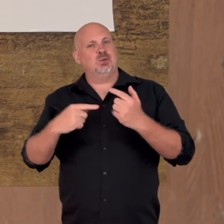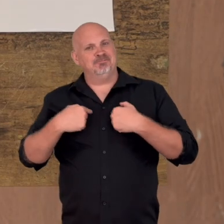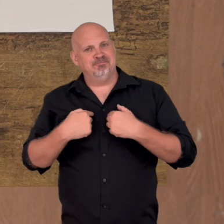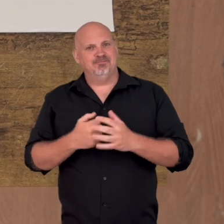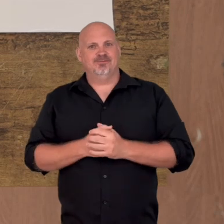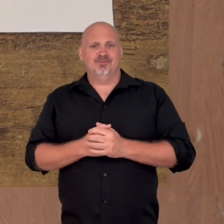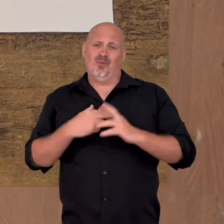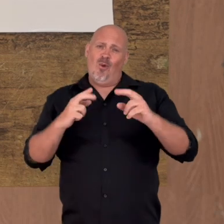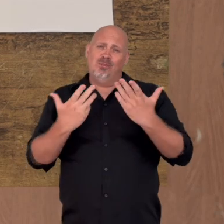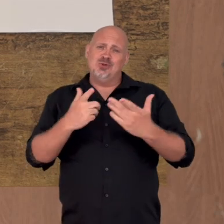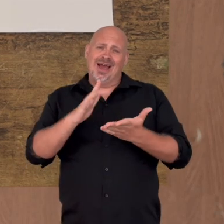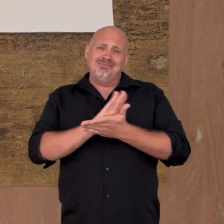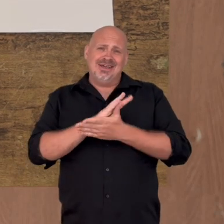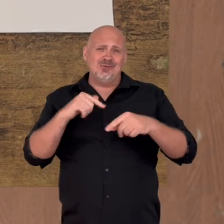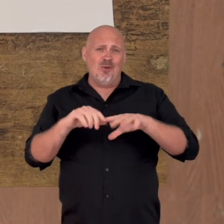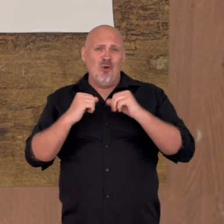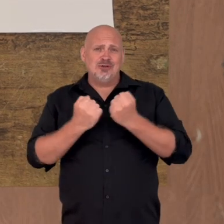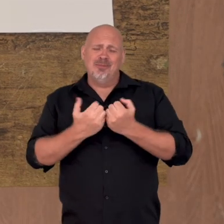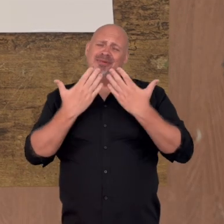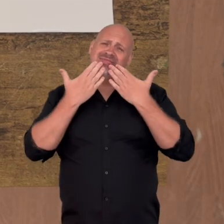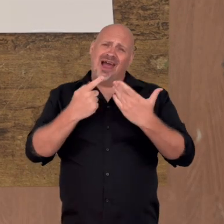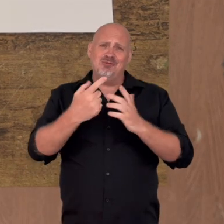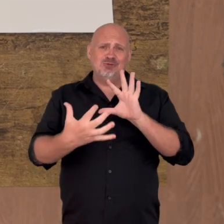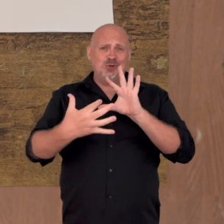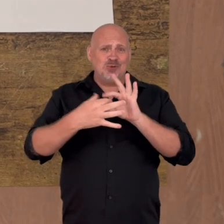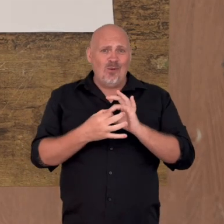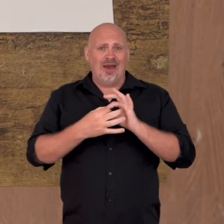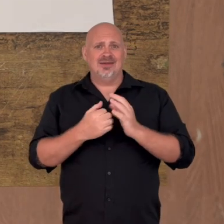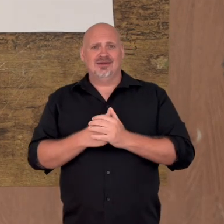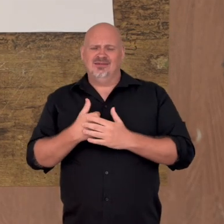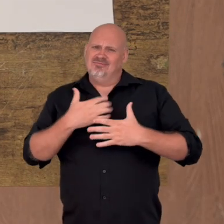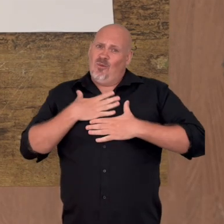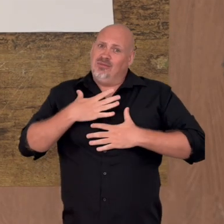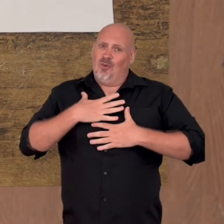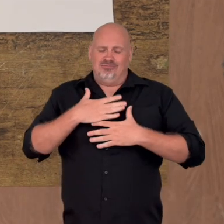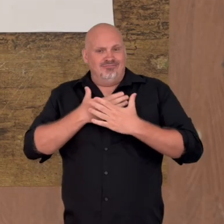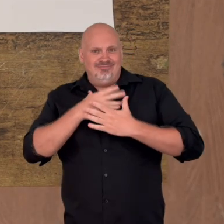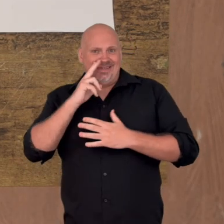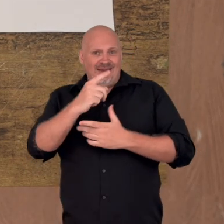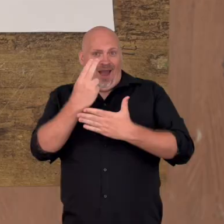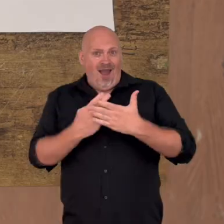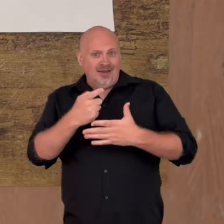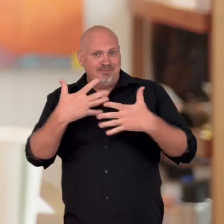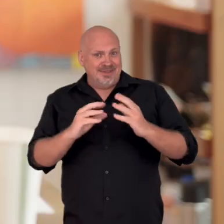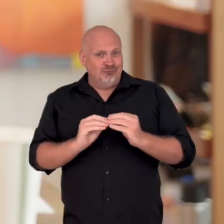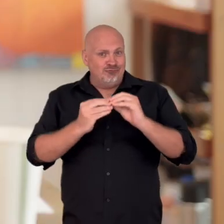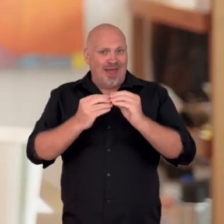so make sure to upload to our Digital Art School gallery that's available on our website we also invite you to please complete the survey that's available